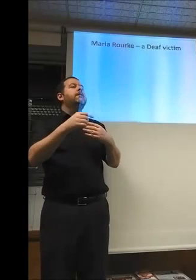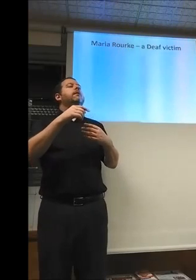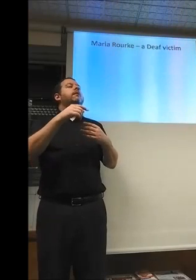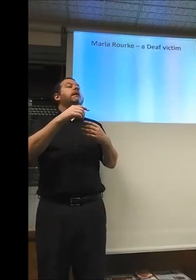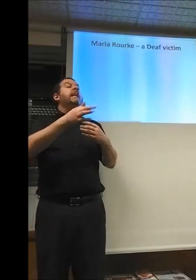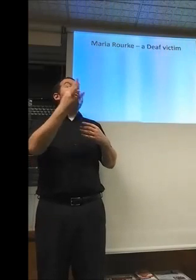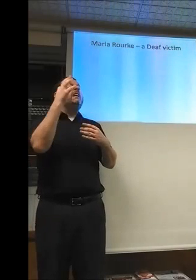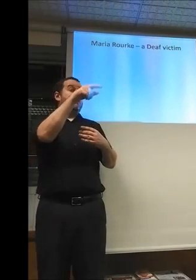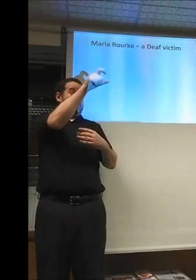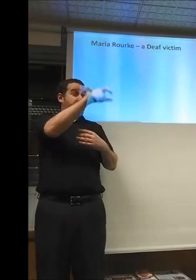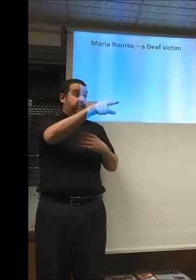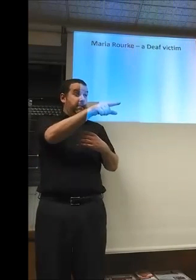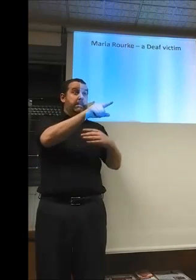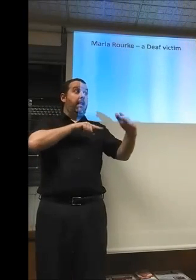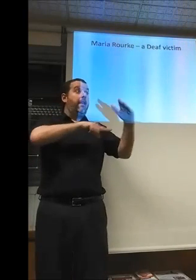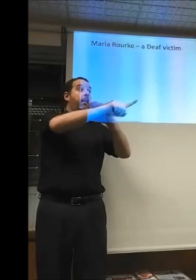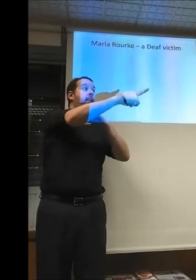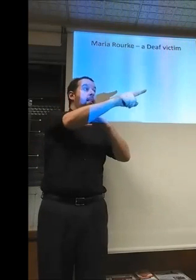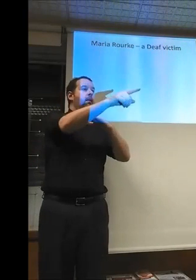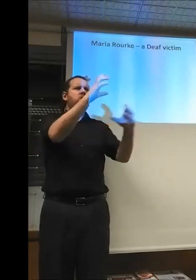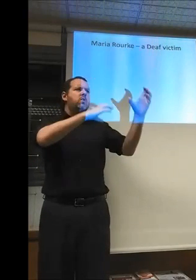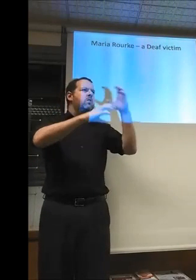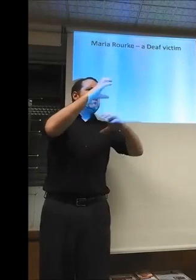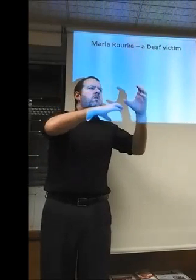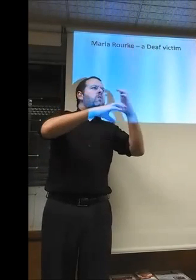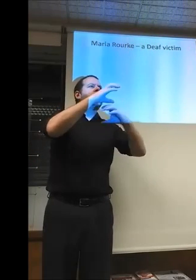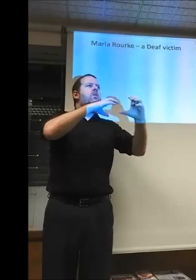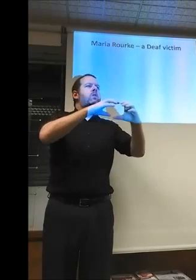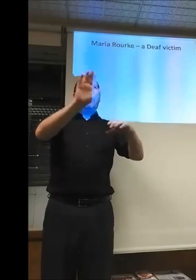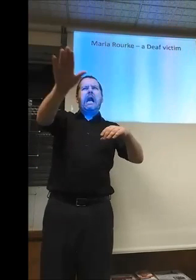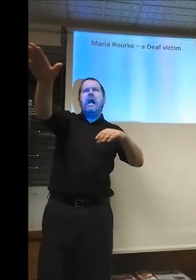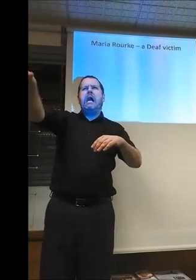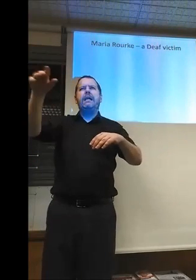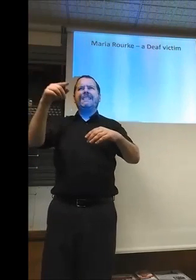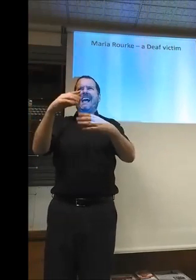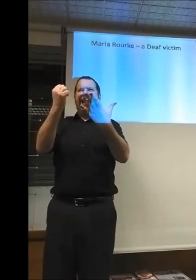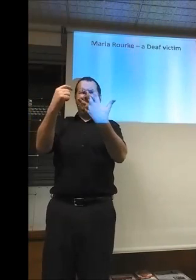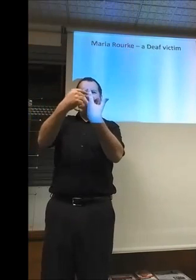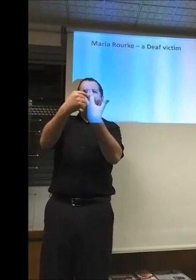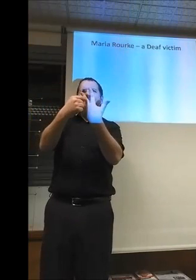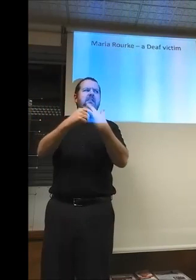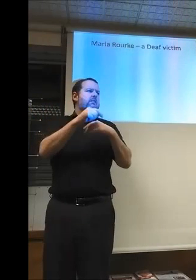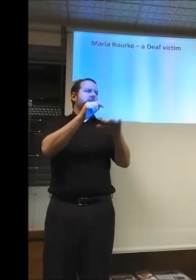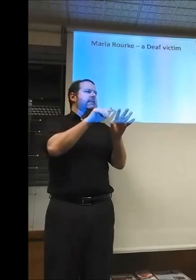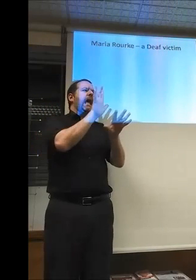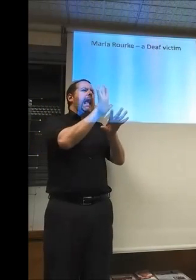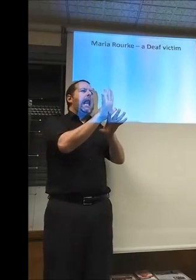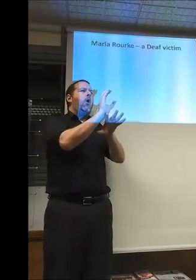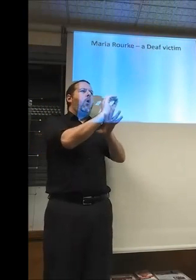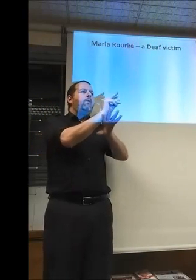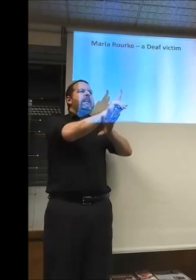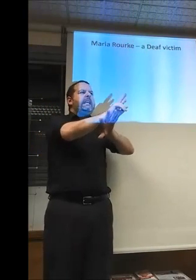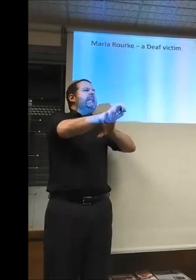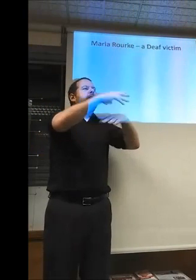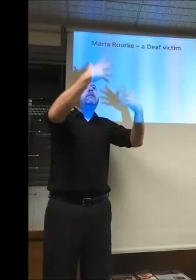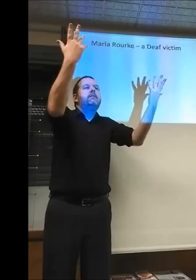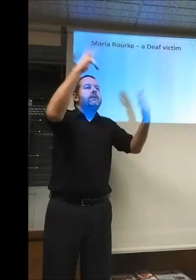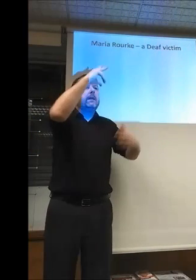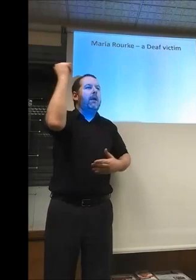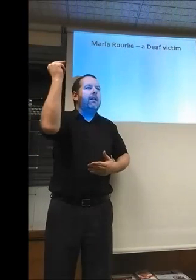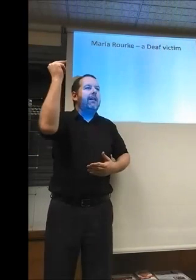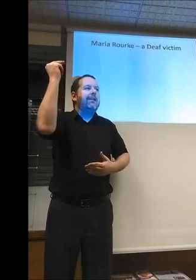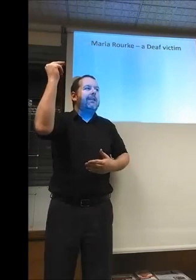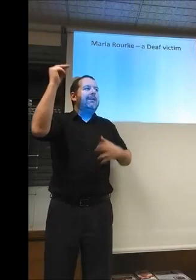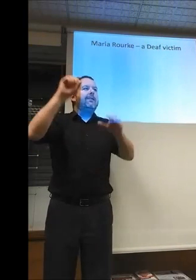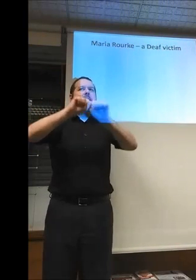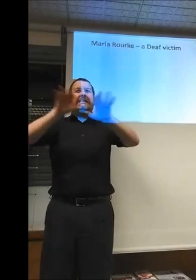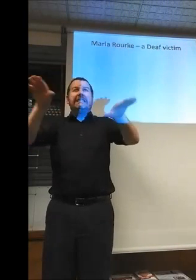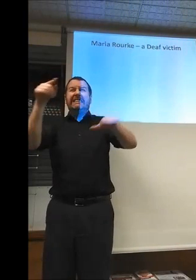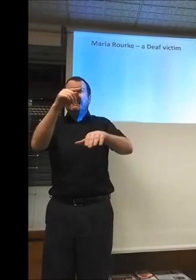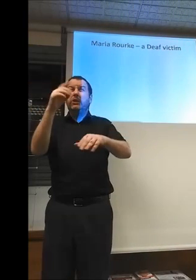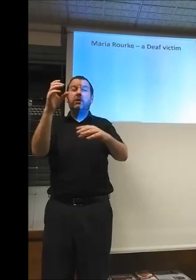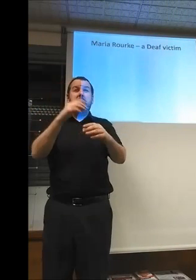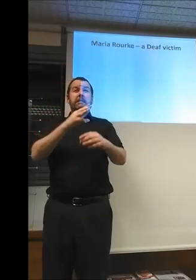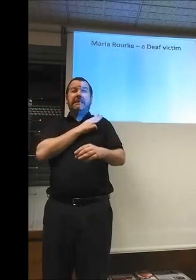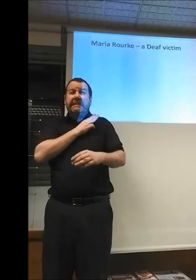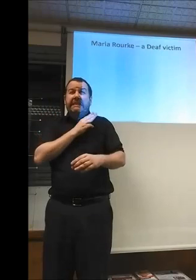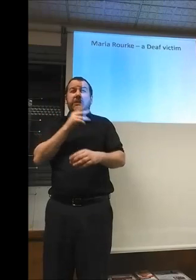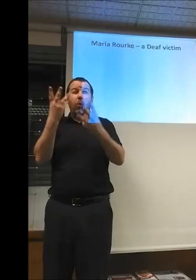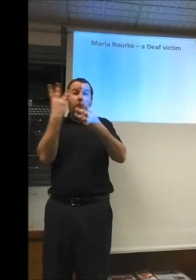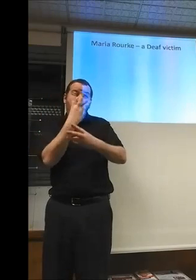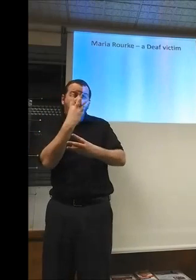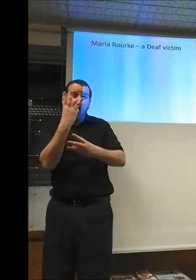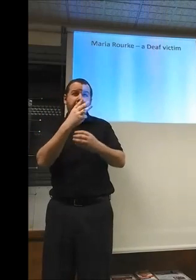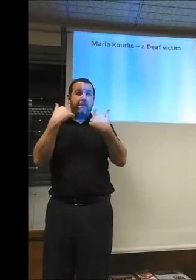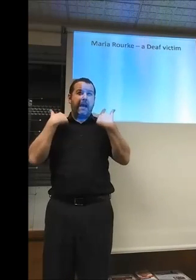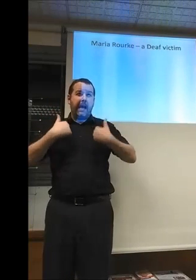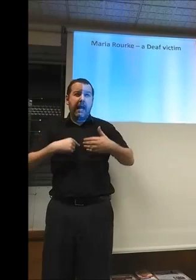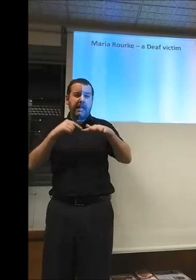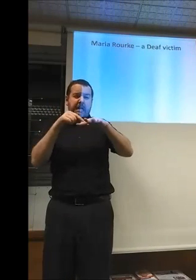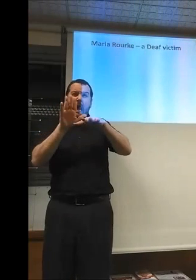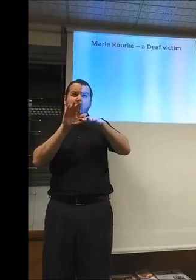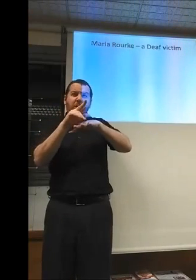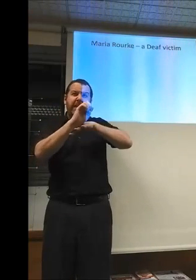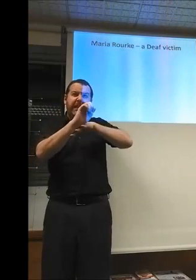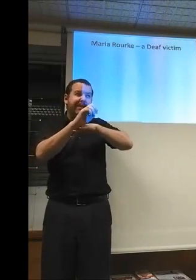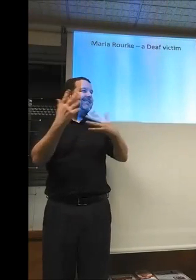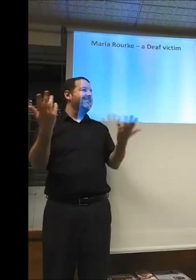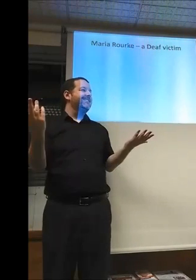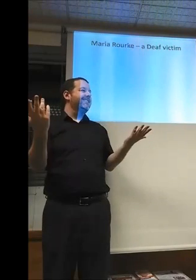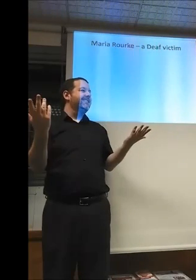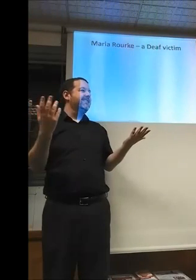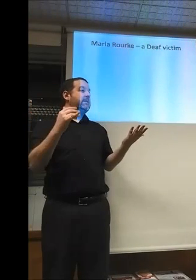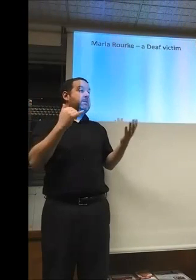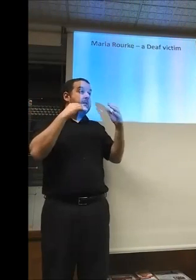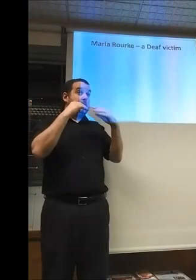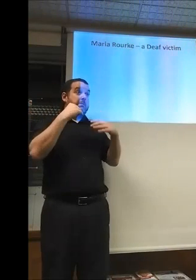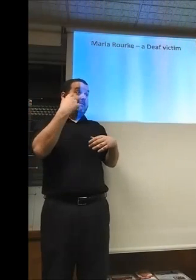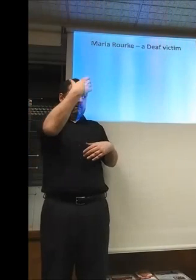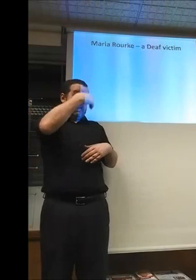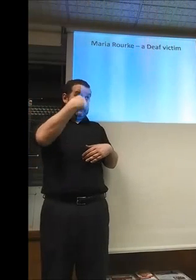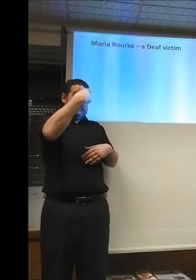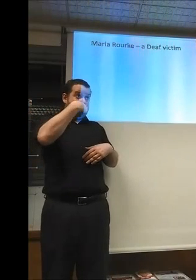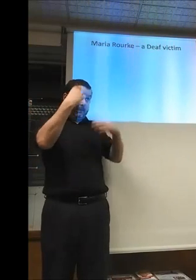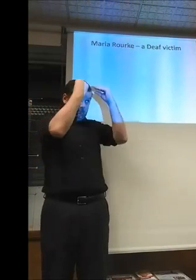Joseph was quite a strong man and quite a broad man but of course later in life he got